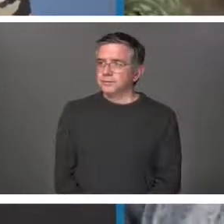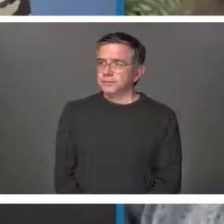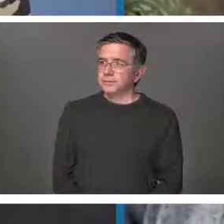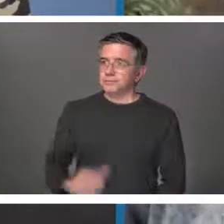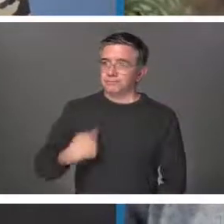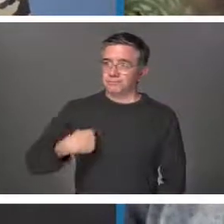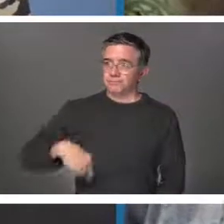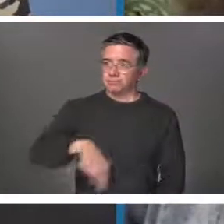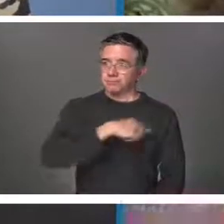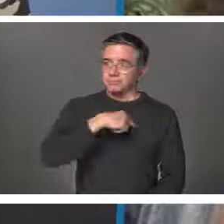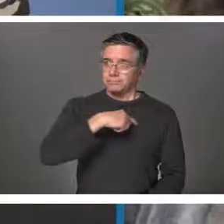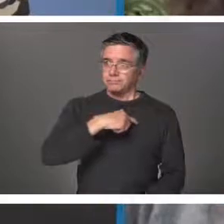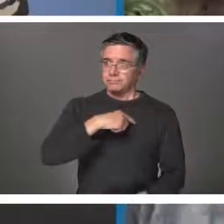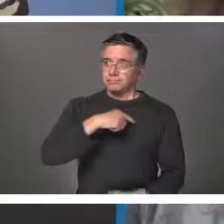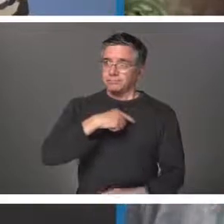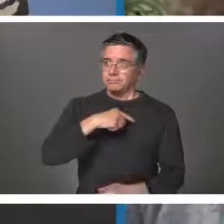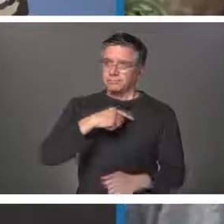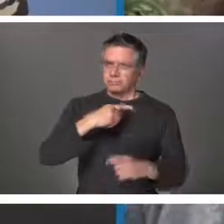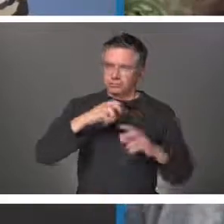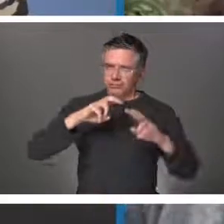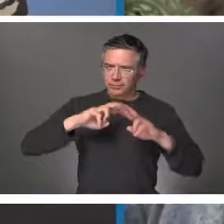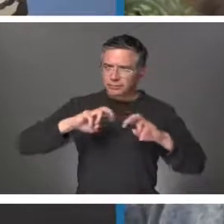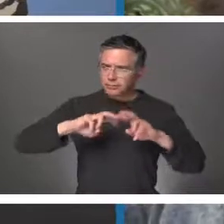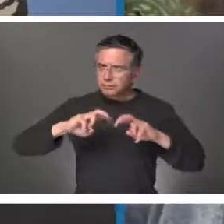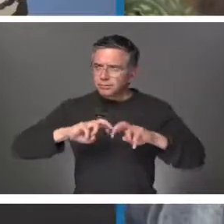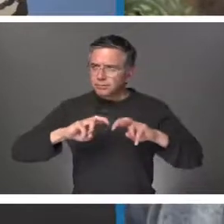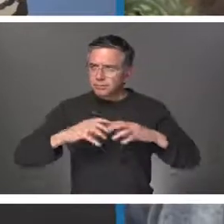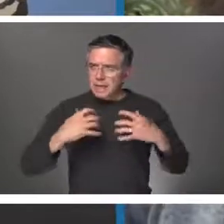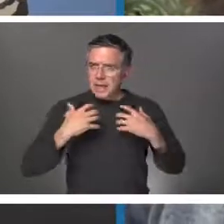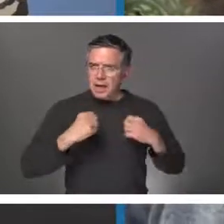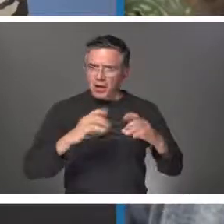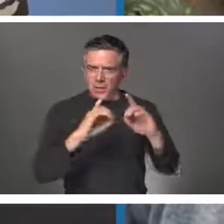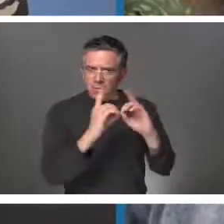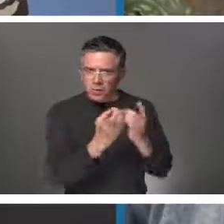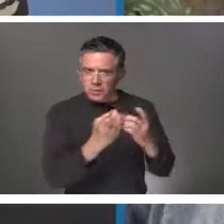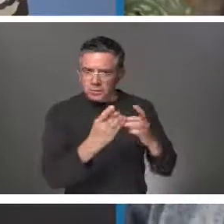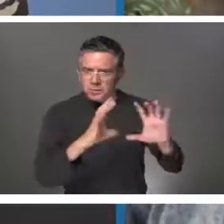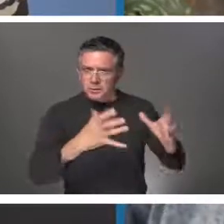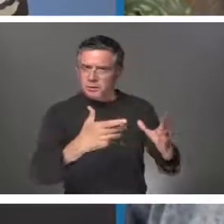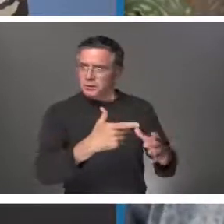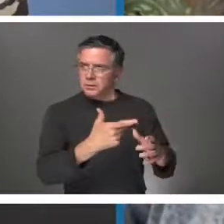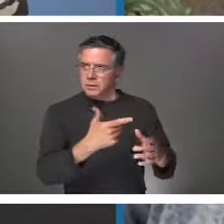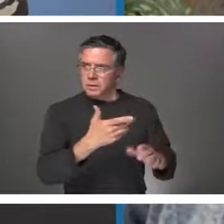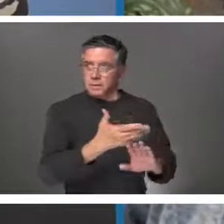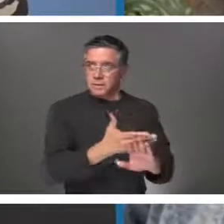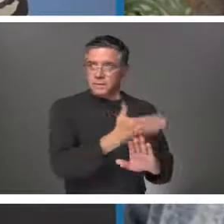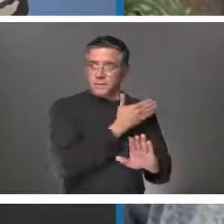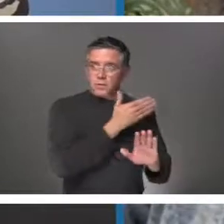but before, and what you're responsible for after. And so we point people to the health departments